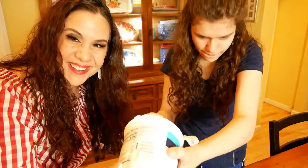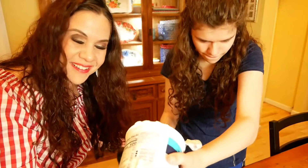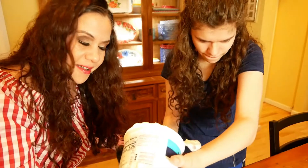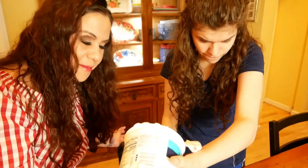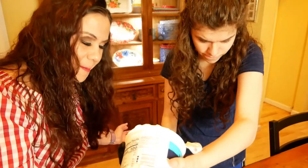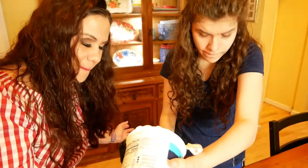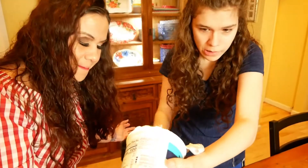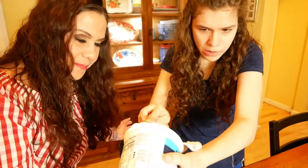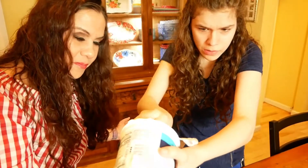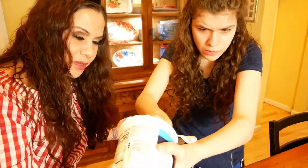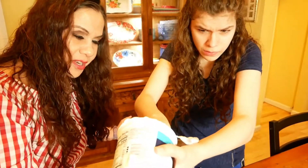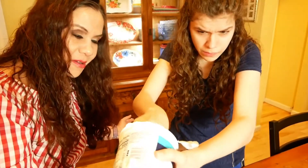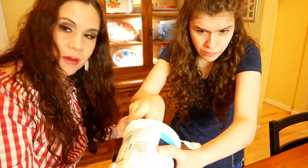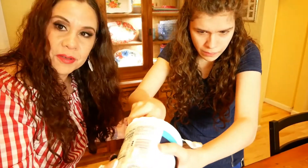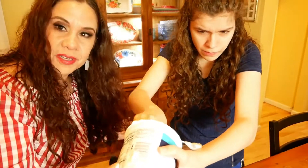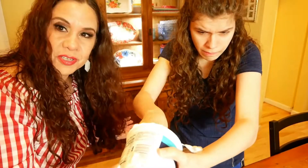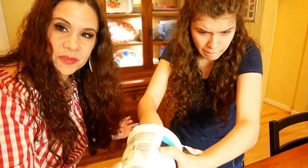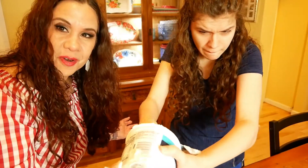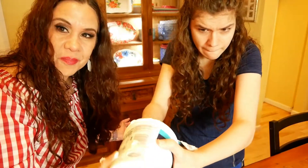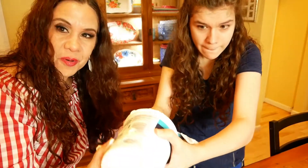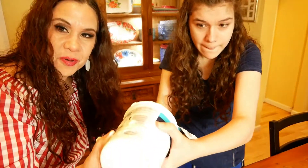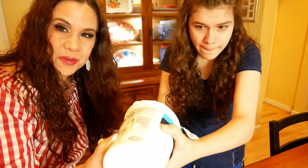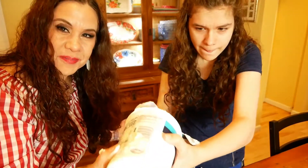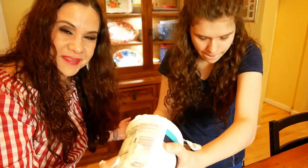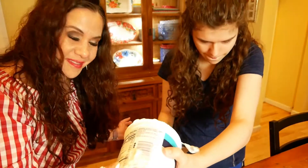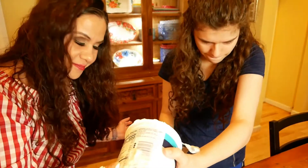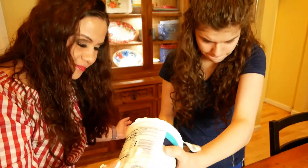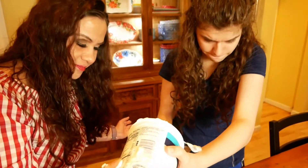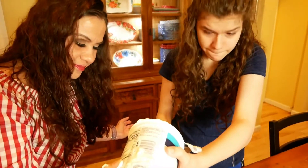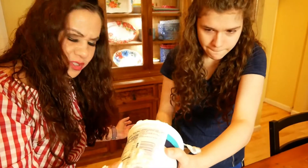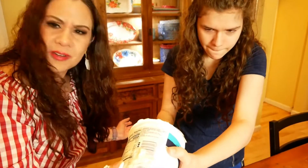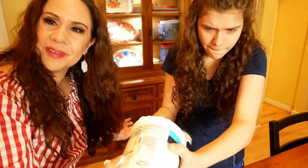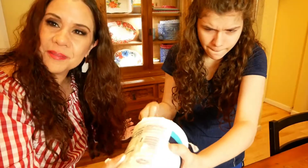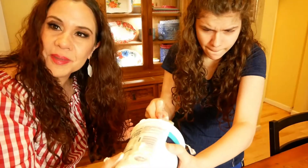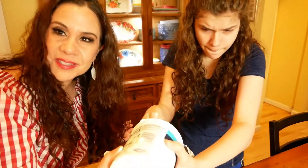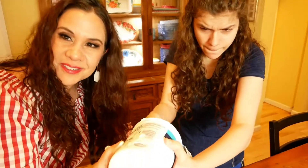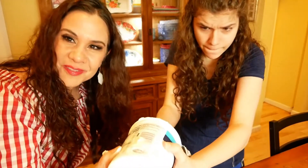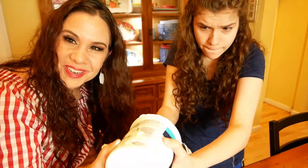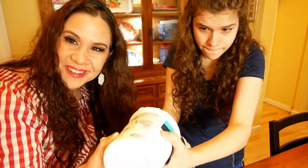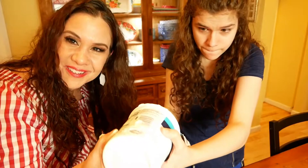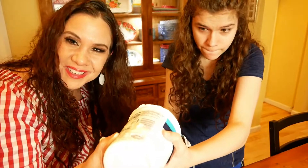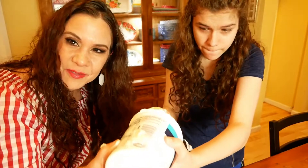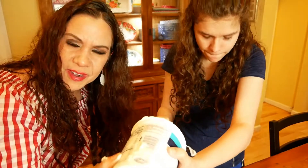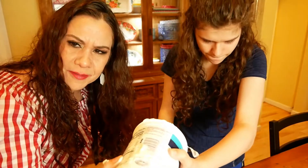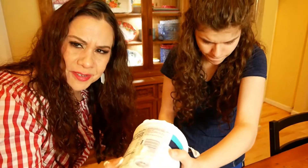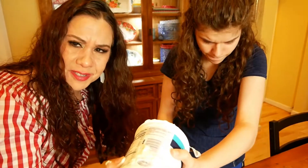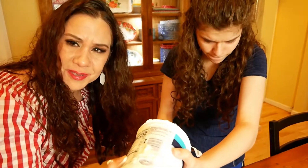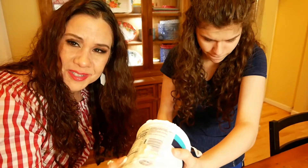okay i'm getting all into our bowl sorry we missed our video last friday we just been